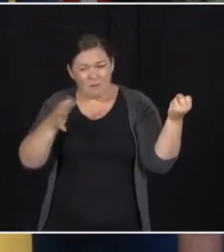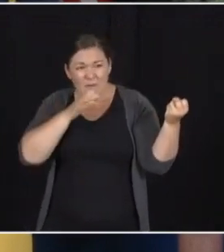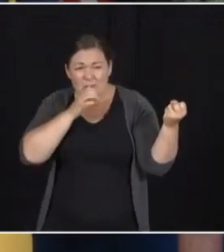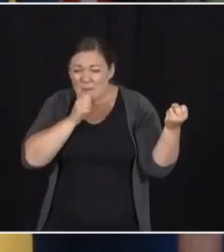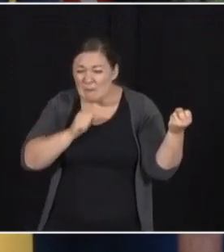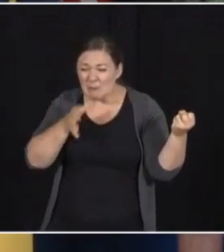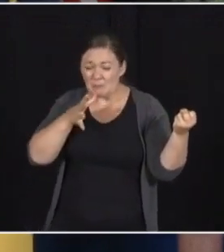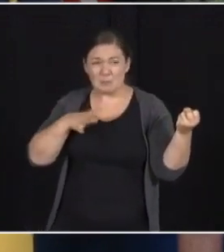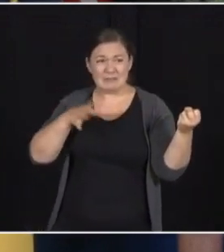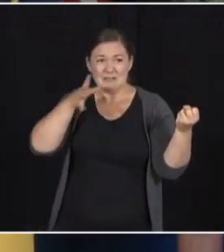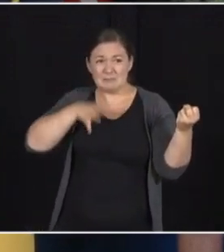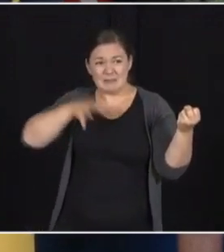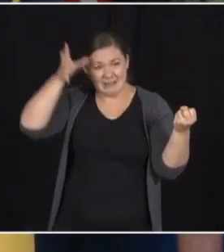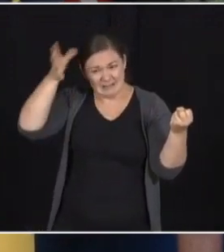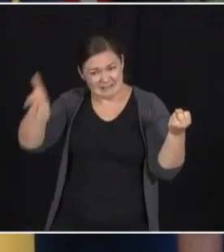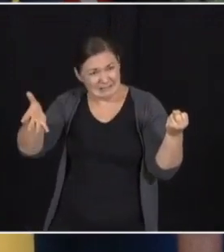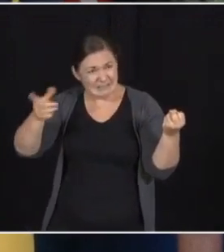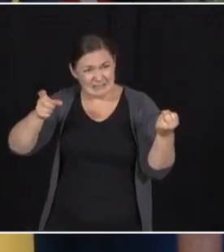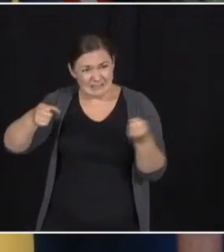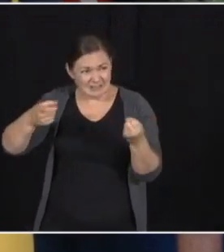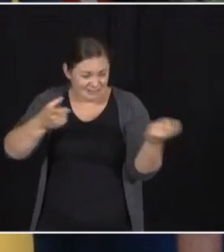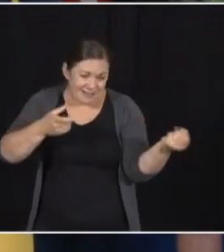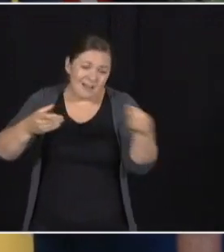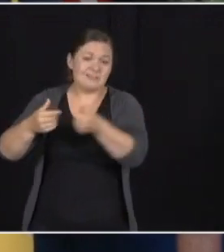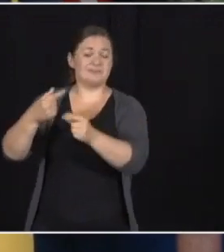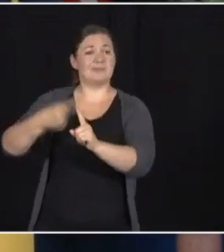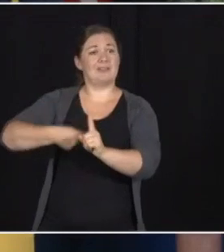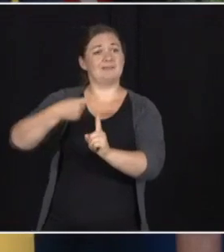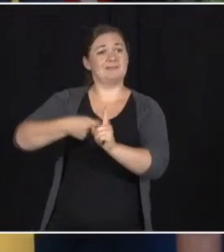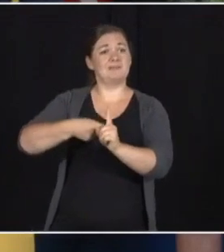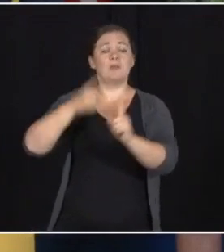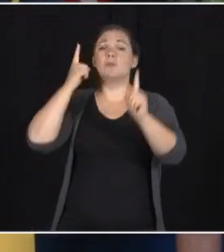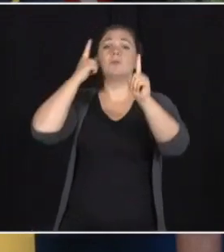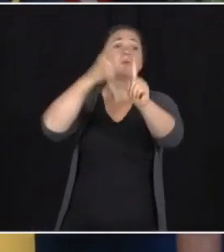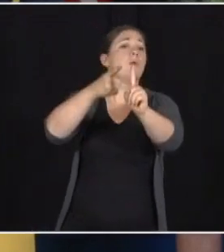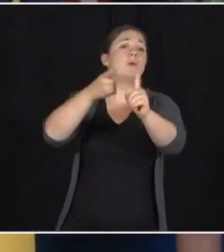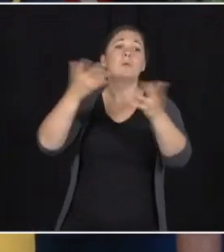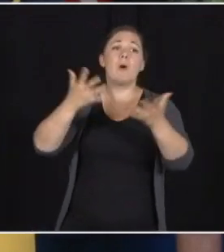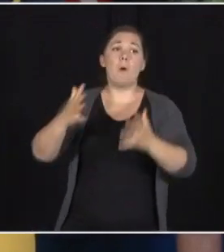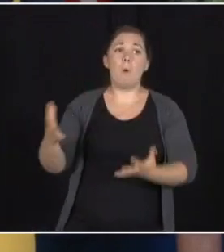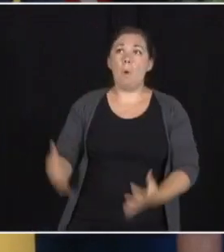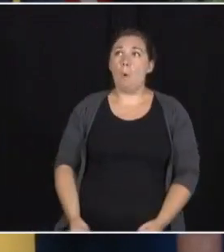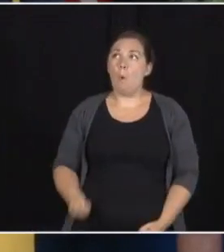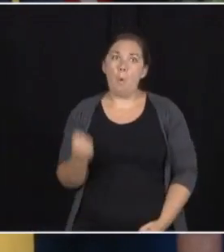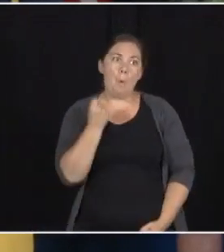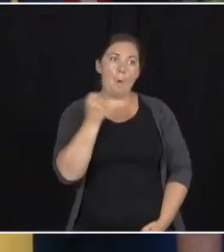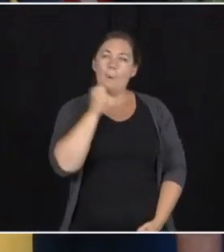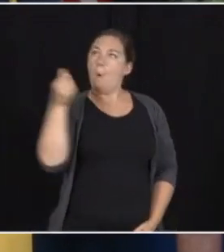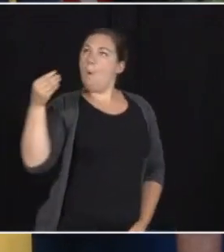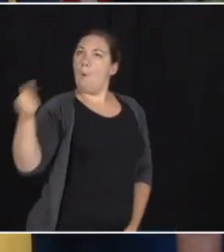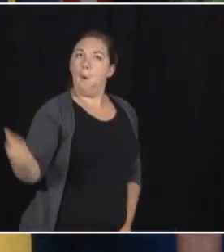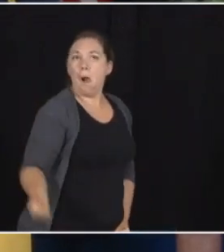Firstly to those two elderly people, pay your rent. You're working. Try to shaft some seniors that rely on that income?